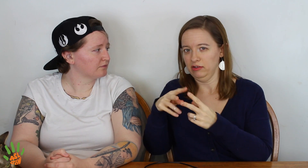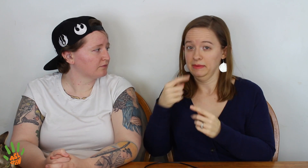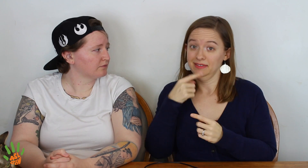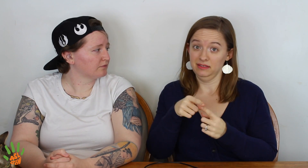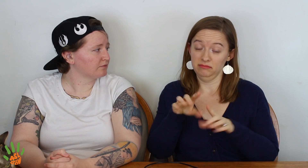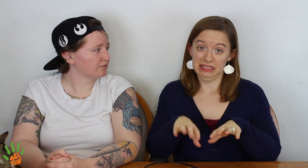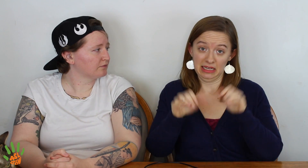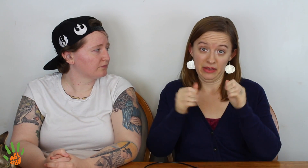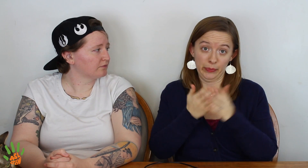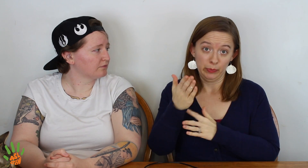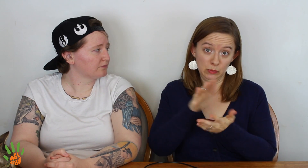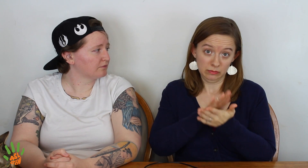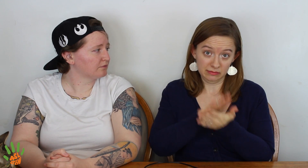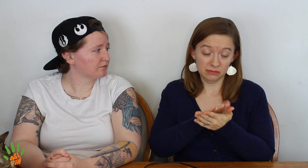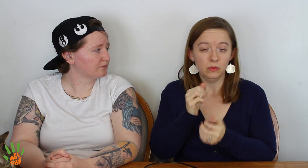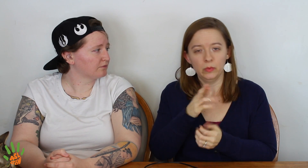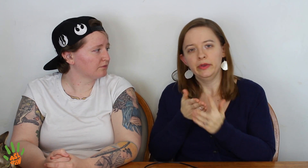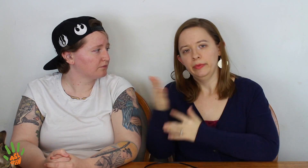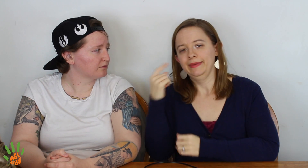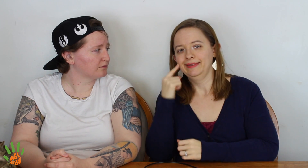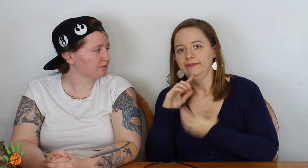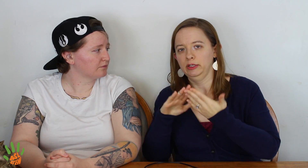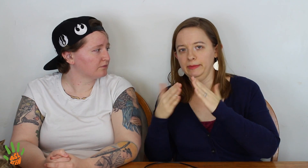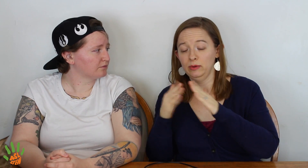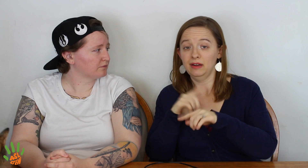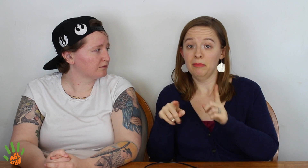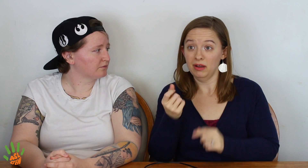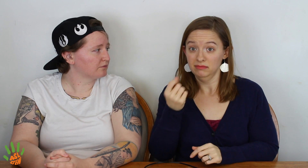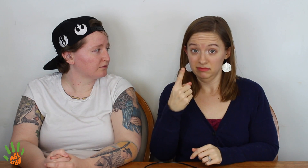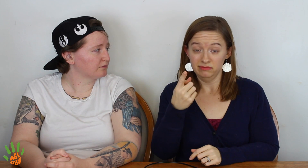So either I would say take courses through school or through the Deaf community.